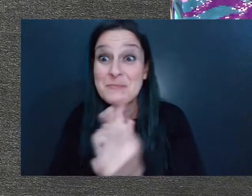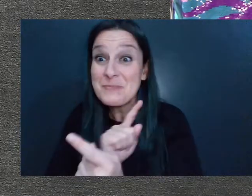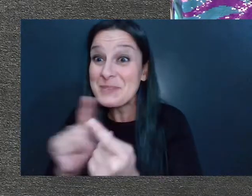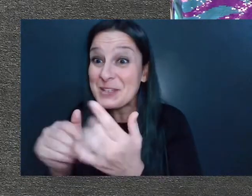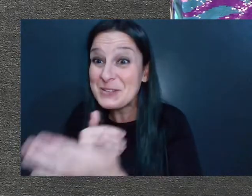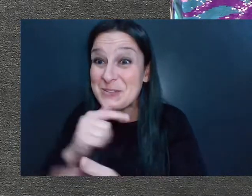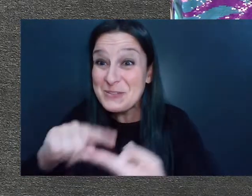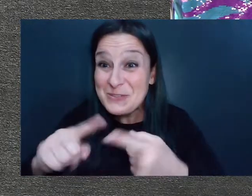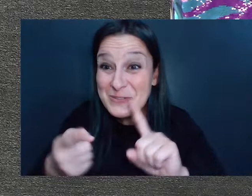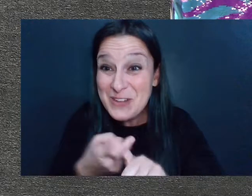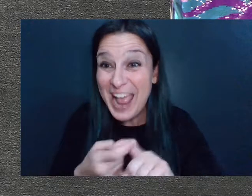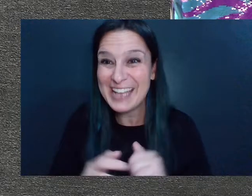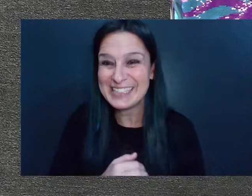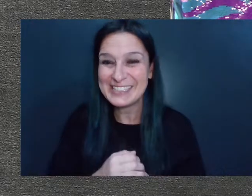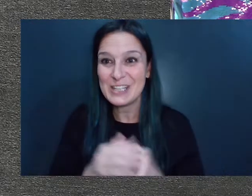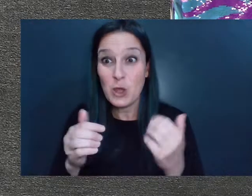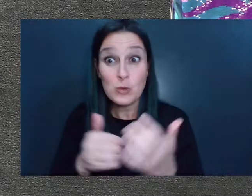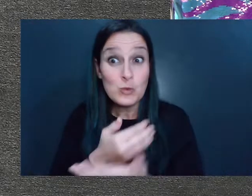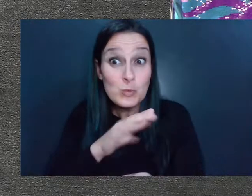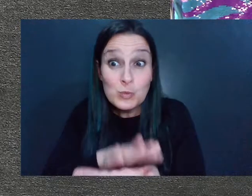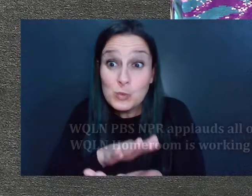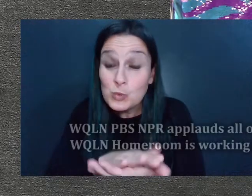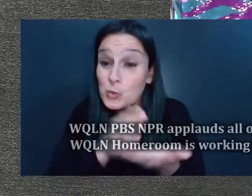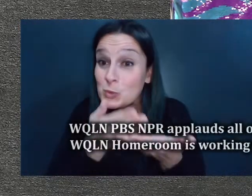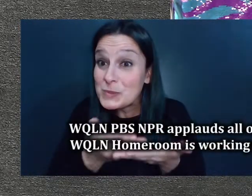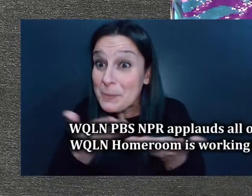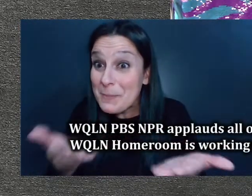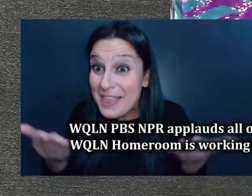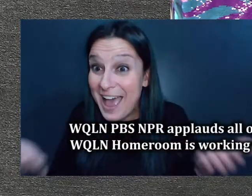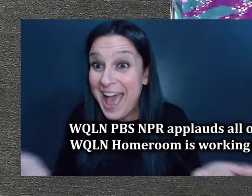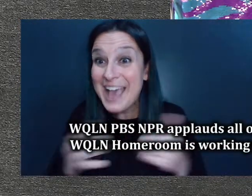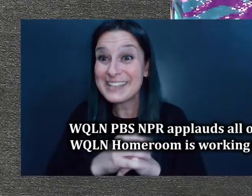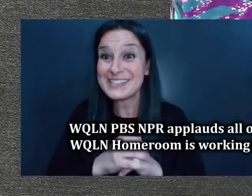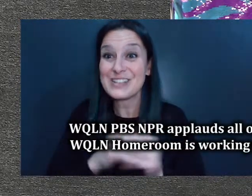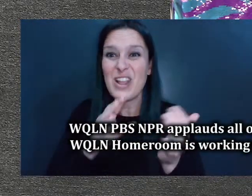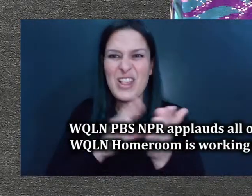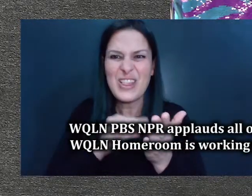and new school supplies and learn about different subjects.